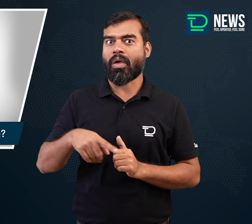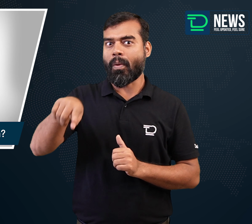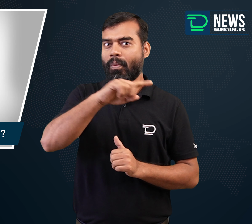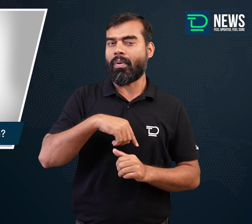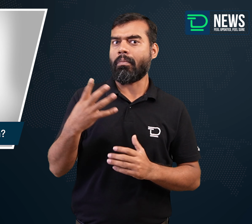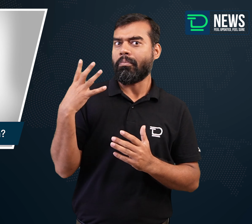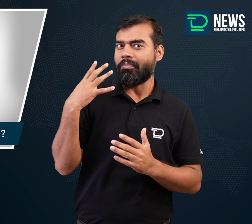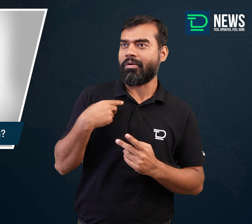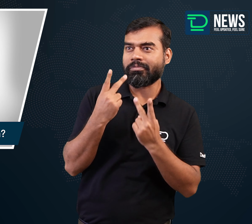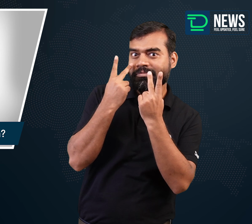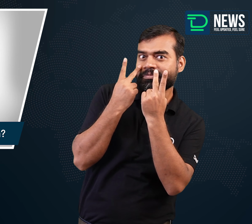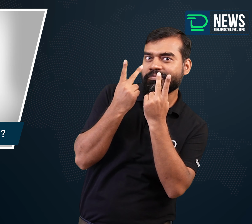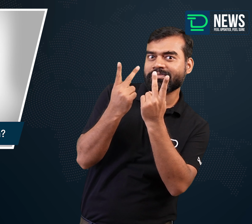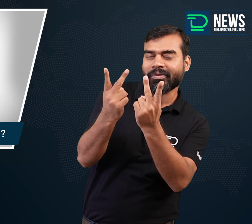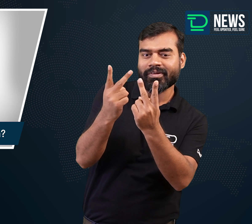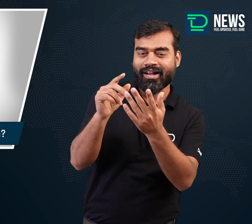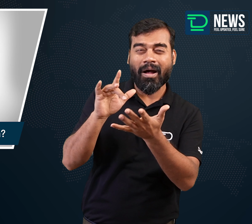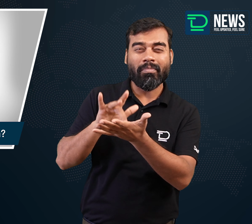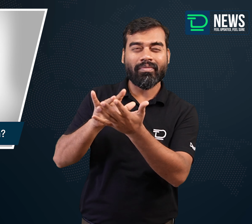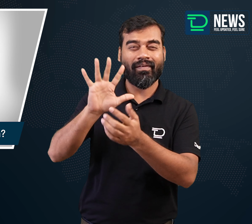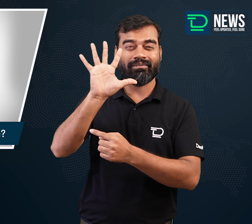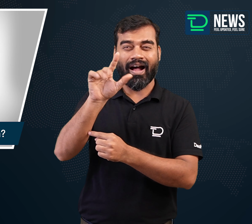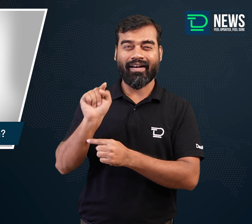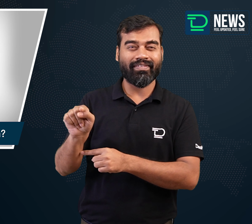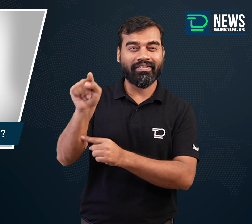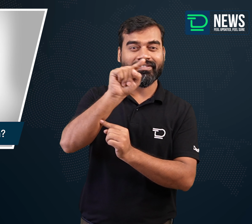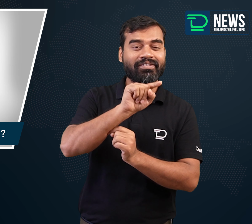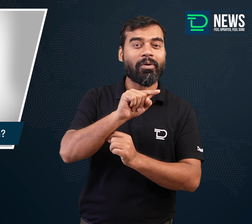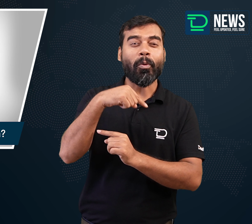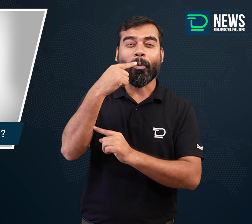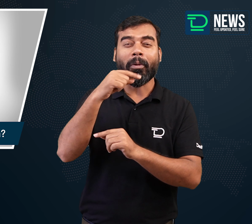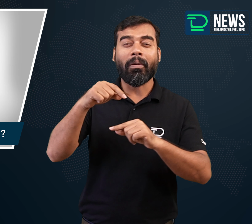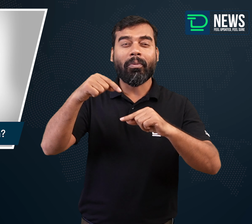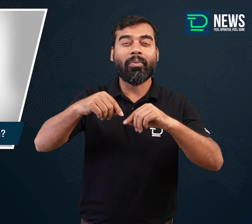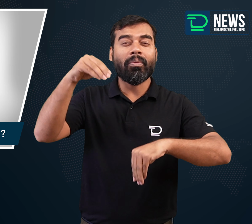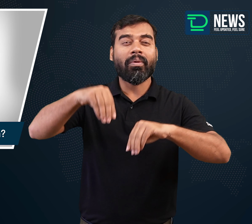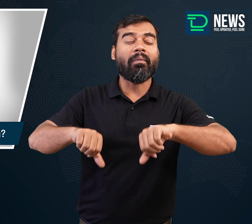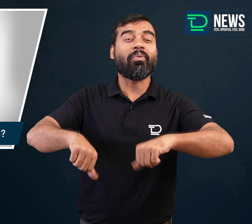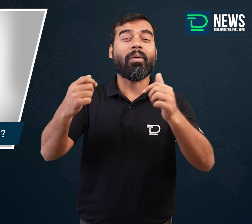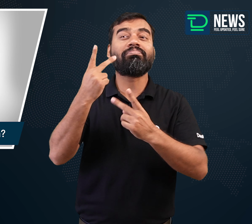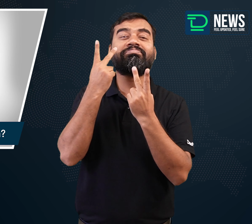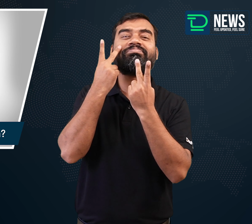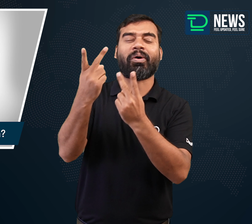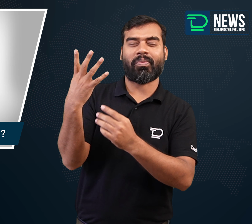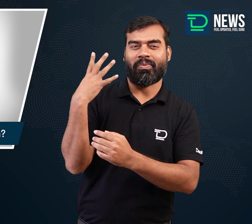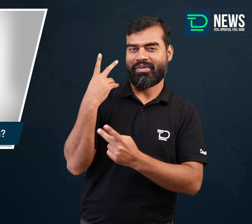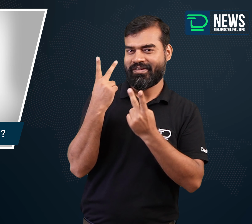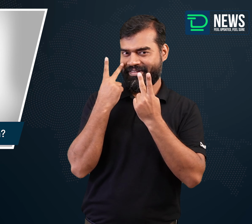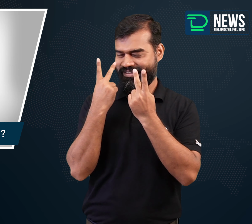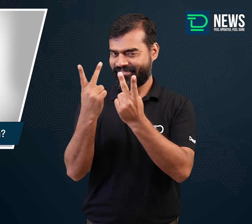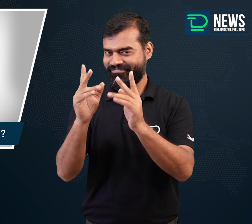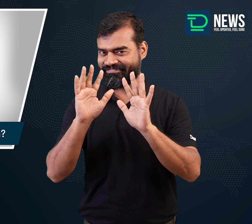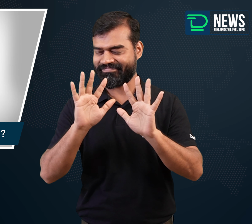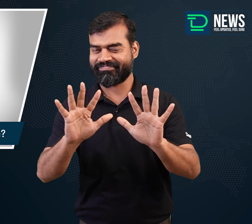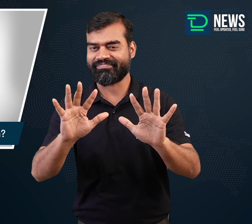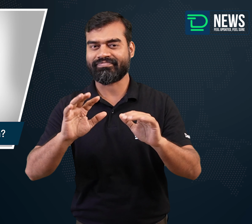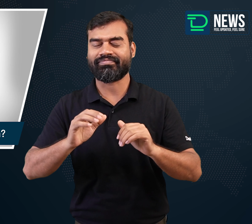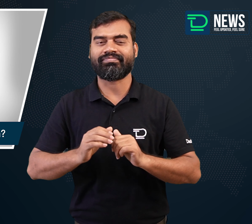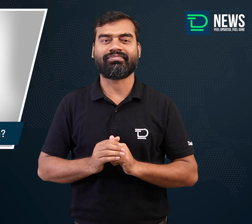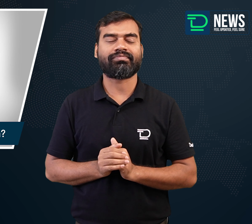Let's see who wins in this election.